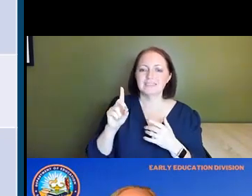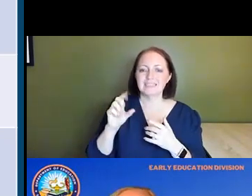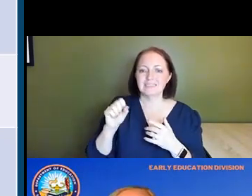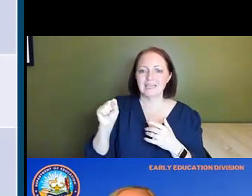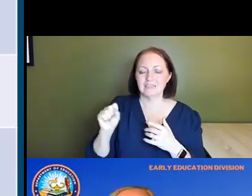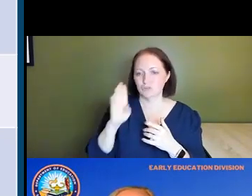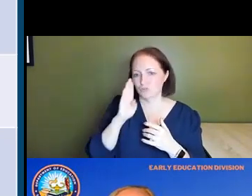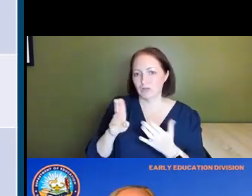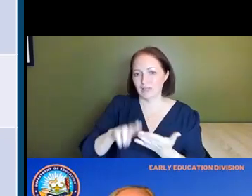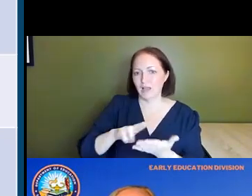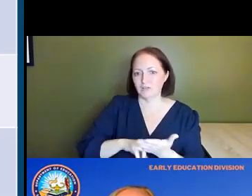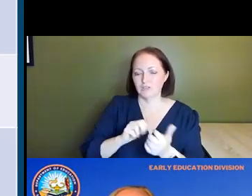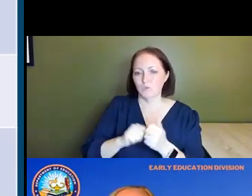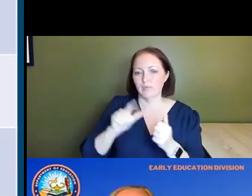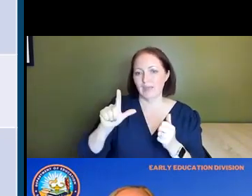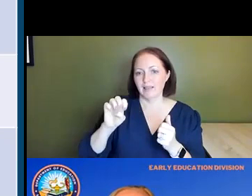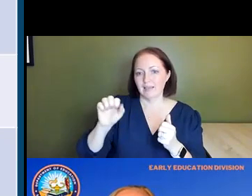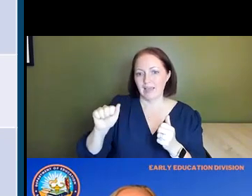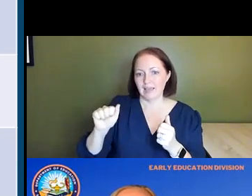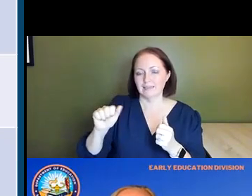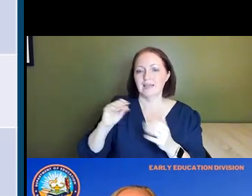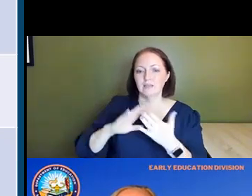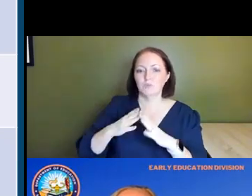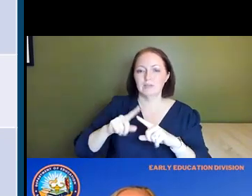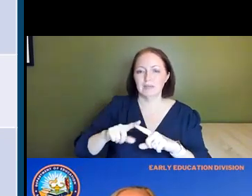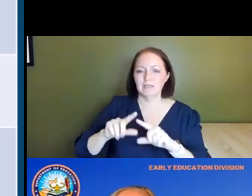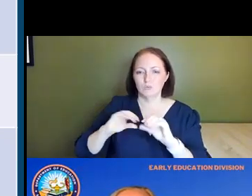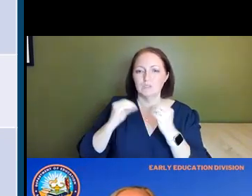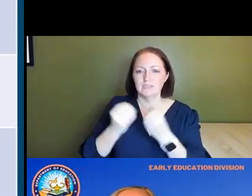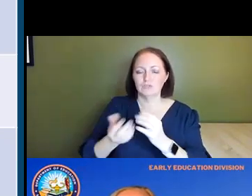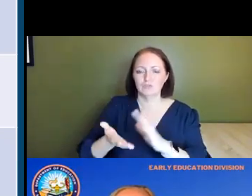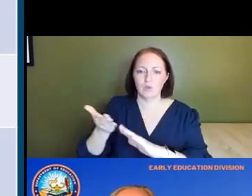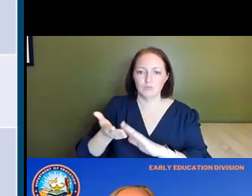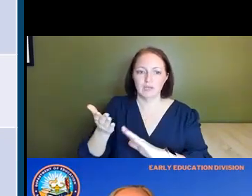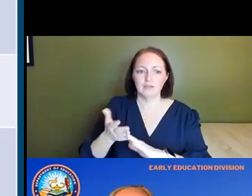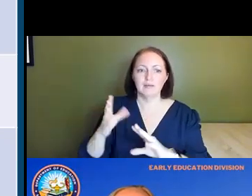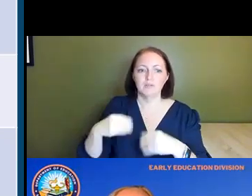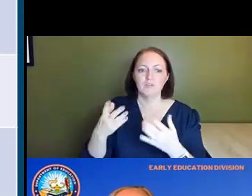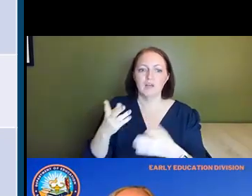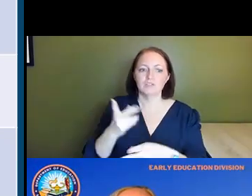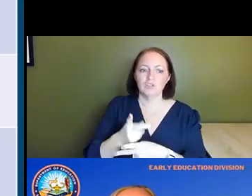contracts with LEAs and community-based organizations to operate and it provides child care to children